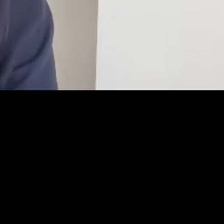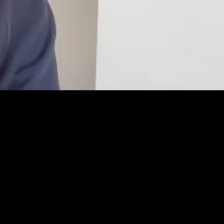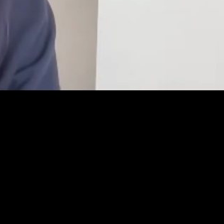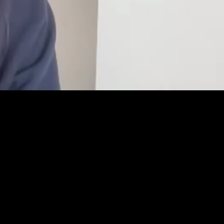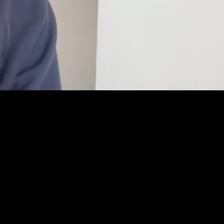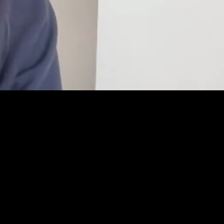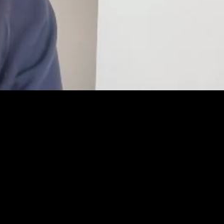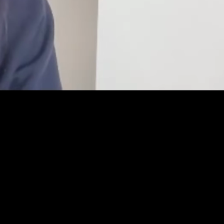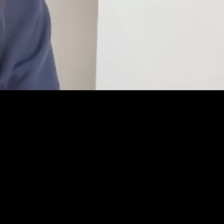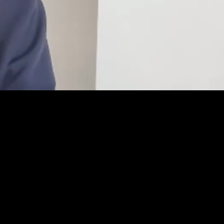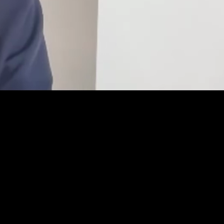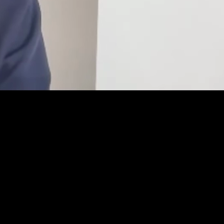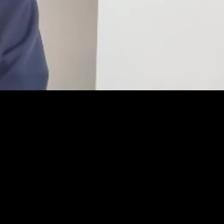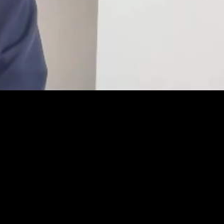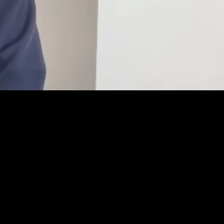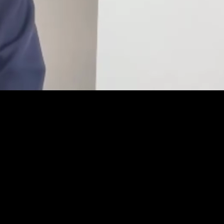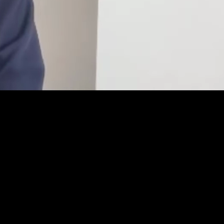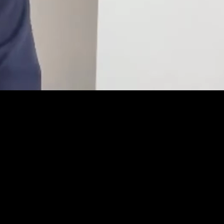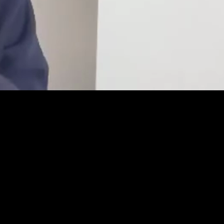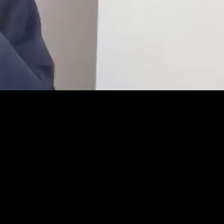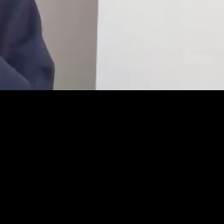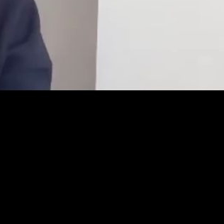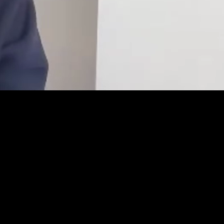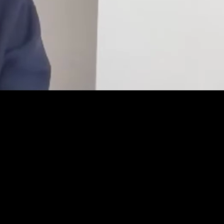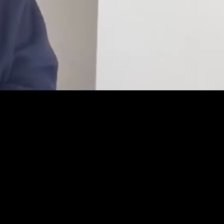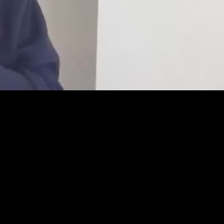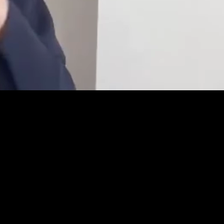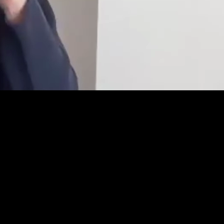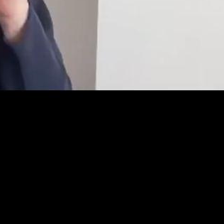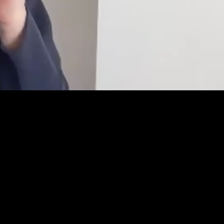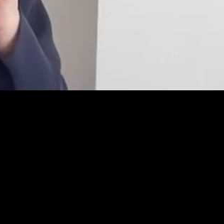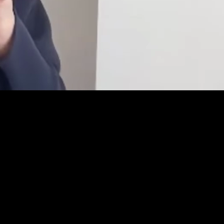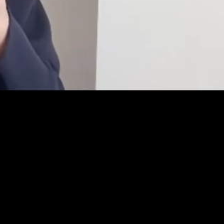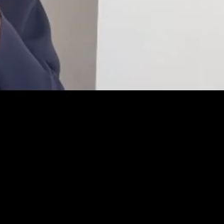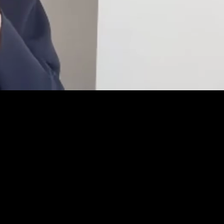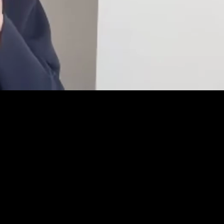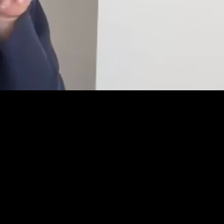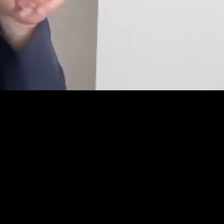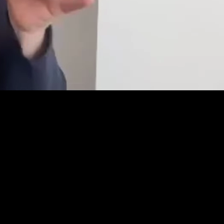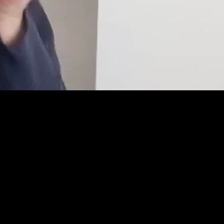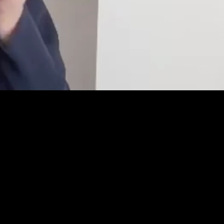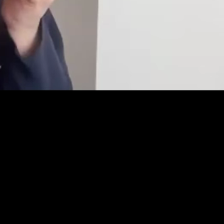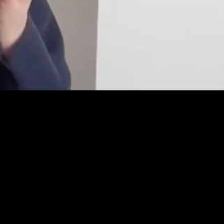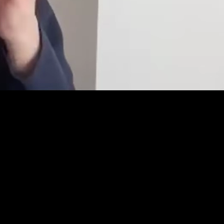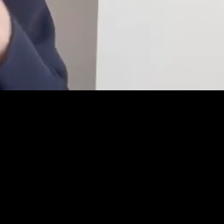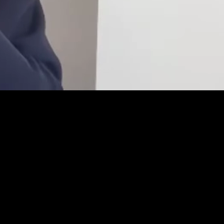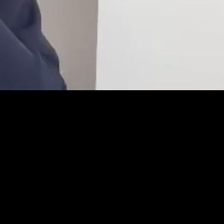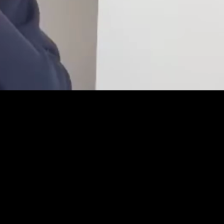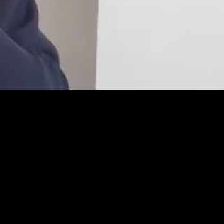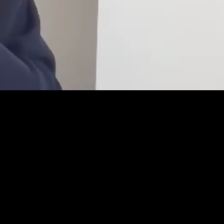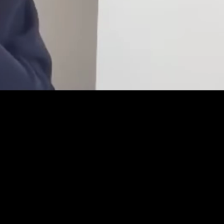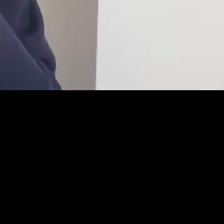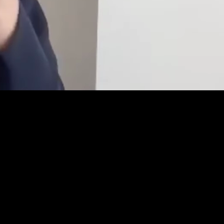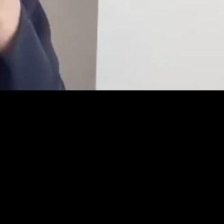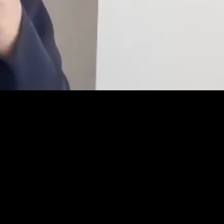Are the website builders good for video-heavy content? If not, can they include videos hosted